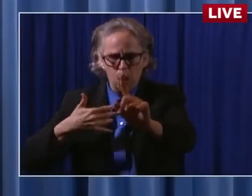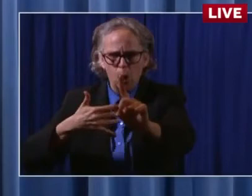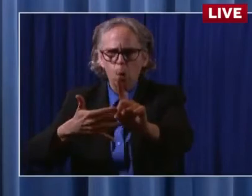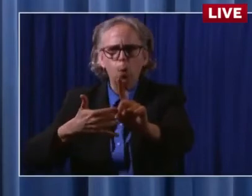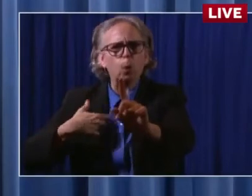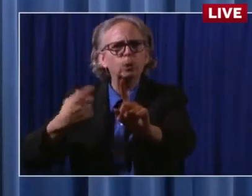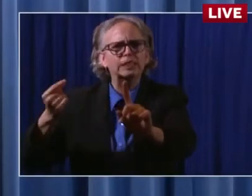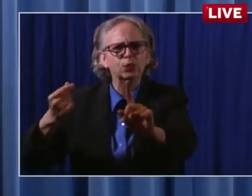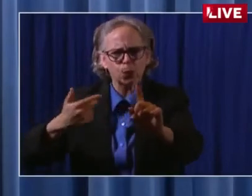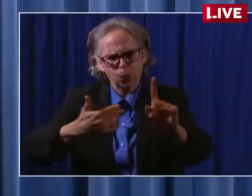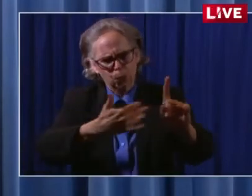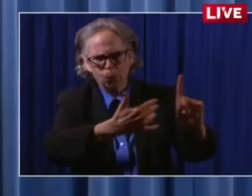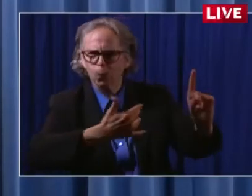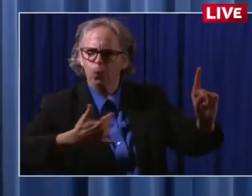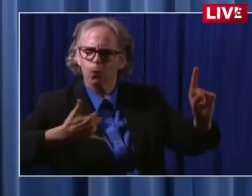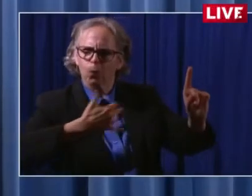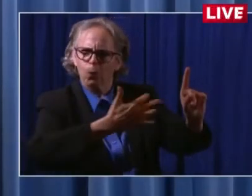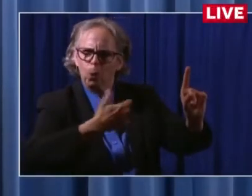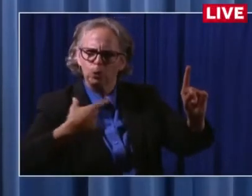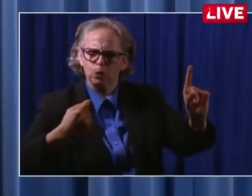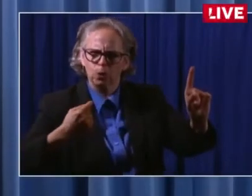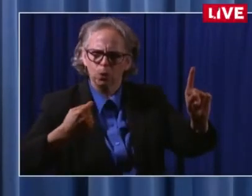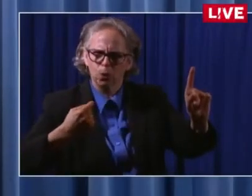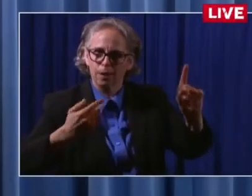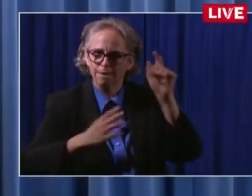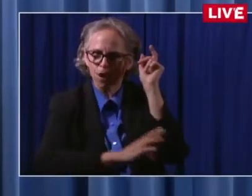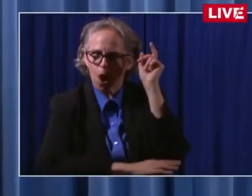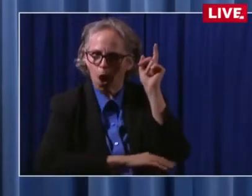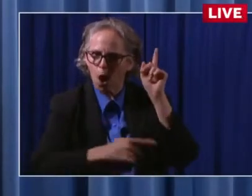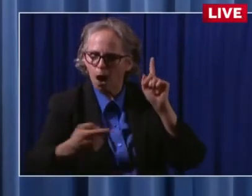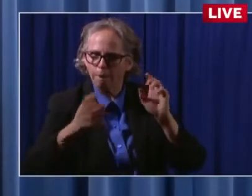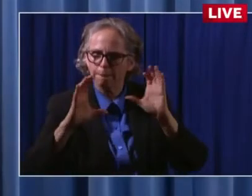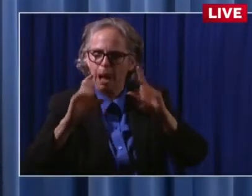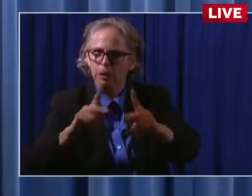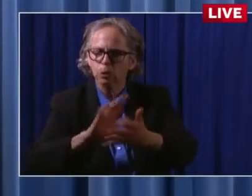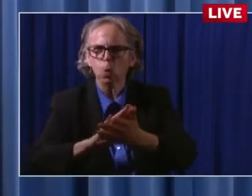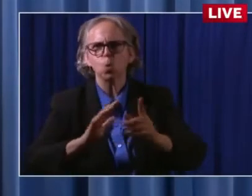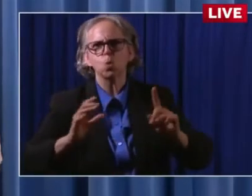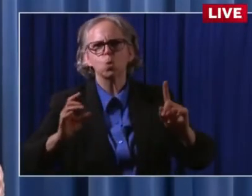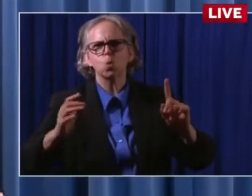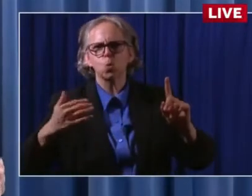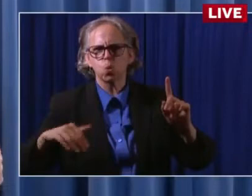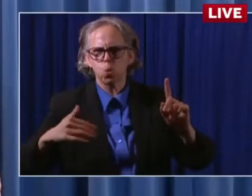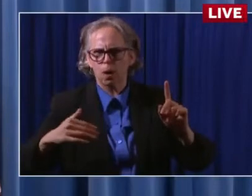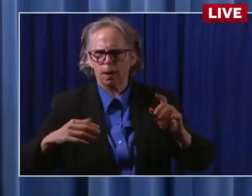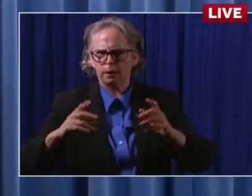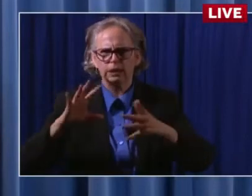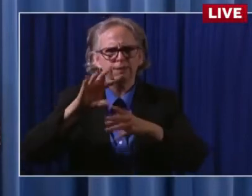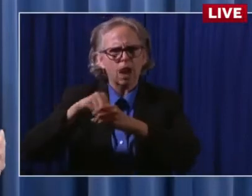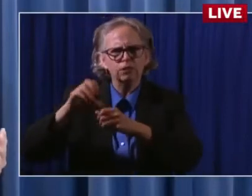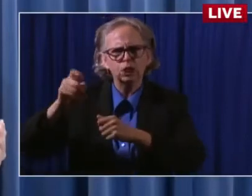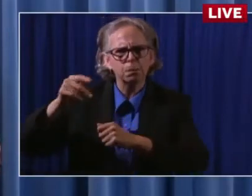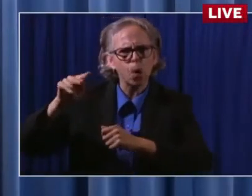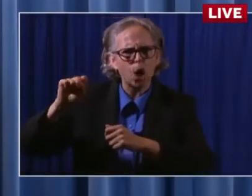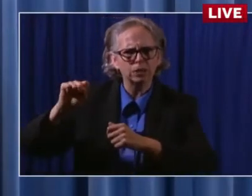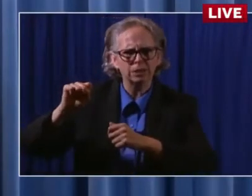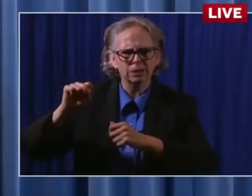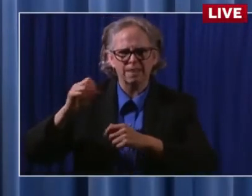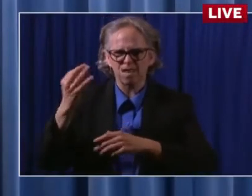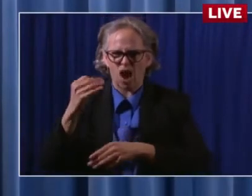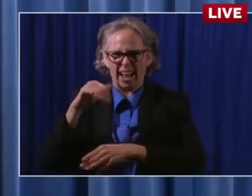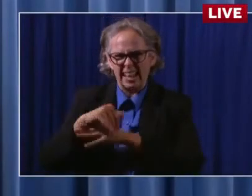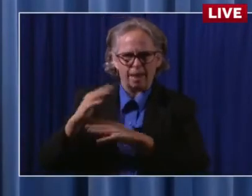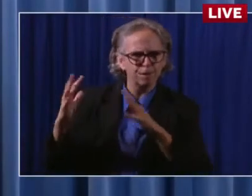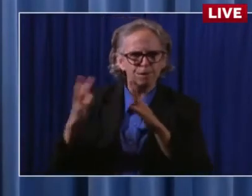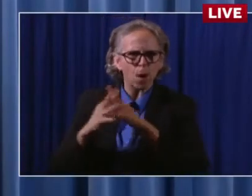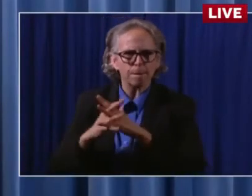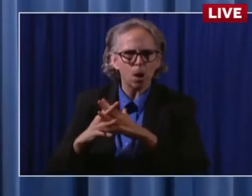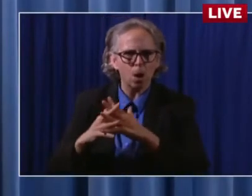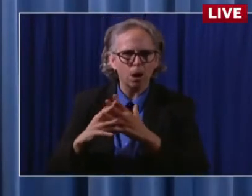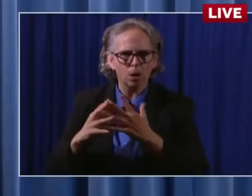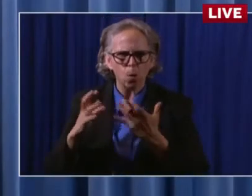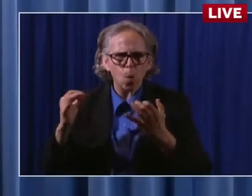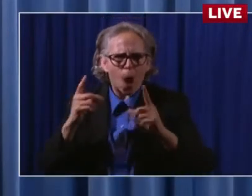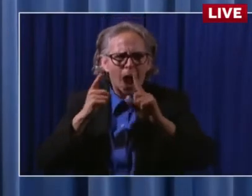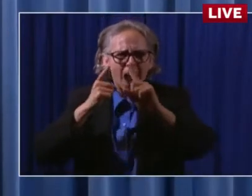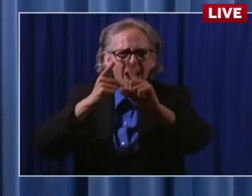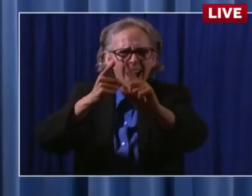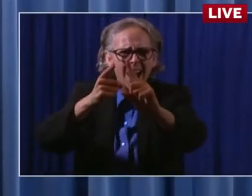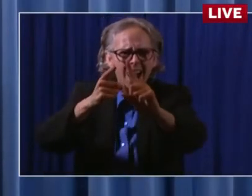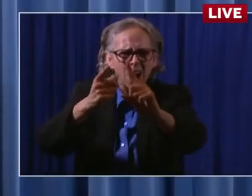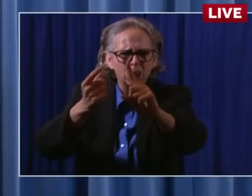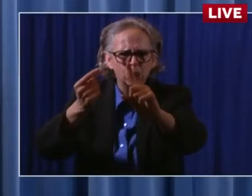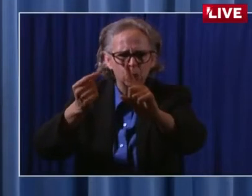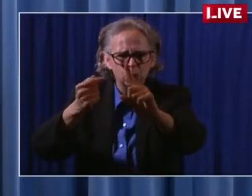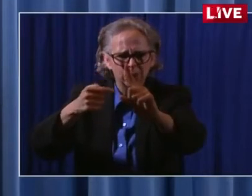WHAT WE ARE AIMING TO DO HERE IS TO HAVE FALL WHERE WE HAVE KIDS BACK IN SCHOOL, HAVE FALL IN DUVALL SPORTS -- AND DO FALL SPORTS, DUE FRIDAY NIGHT FOOTBALL.